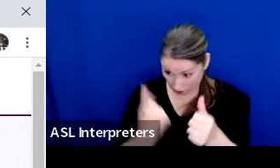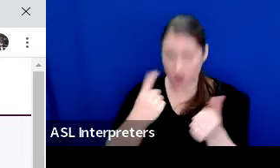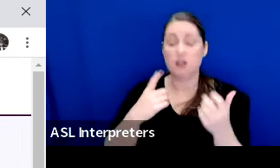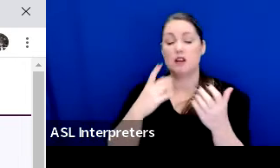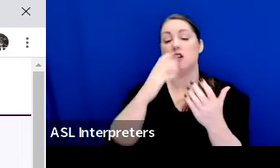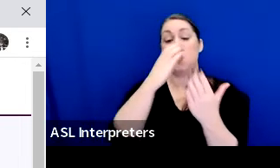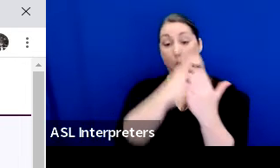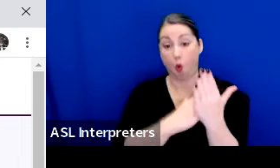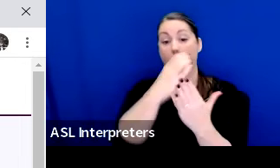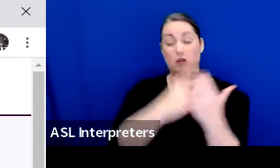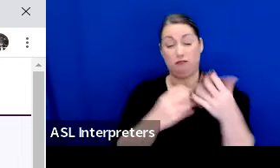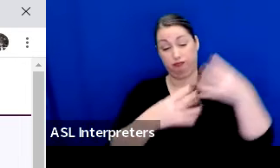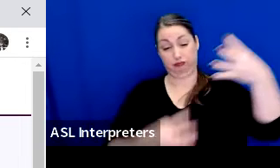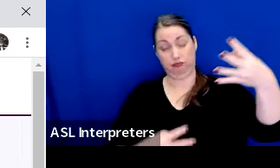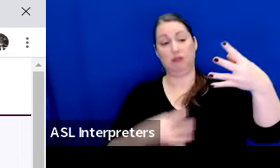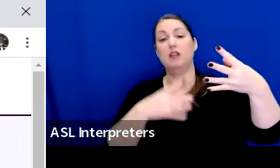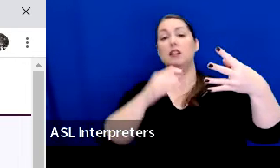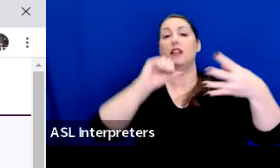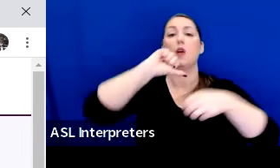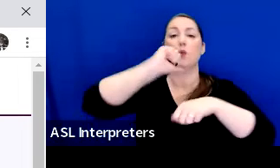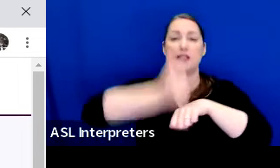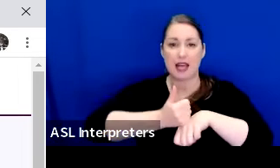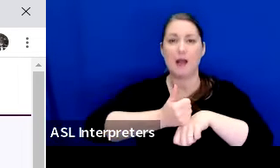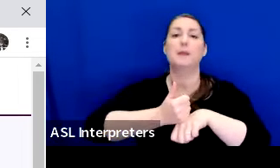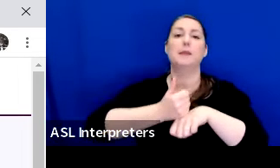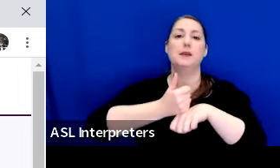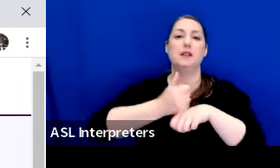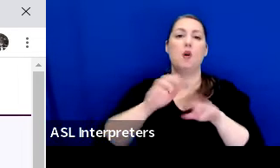to the Open Stacks textbook and we use that.